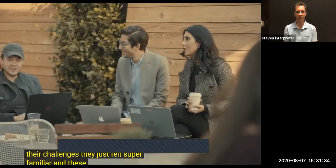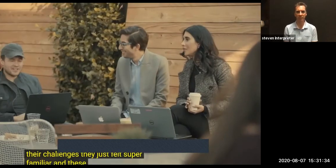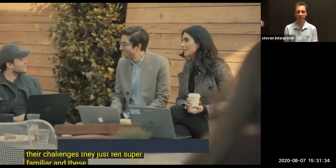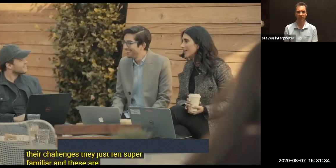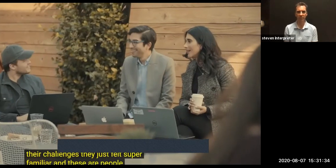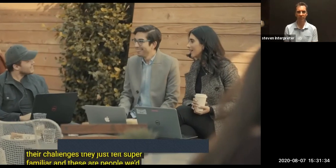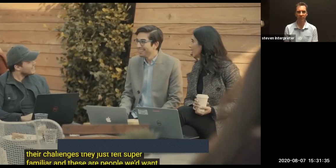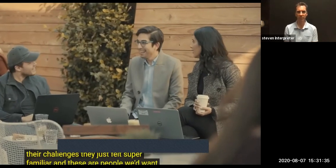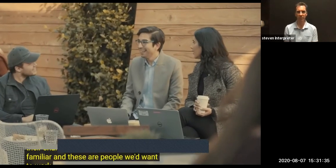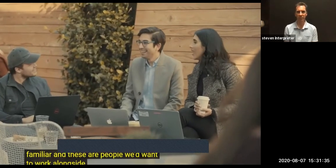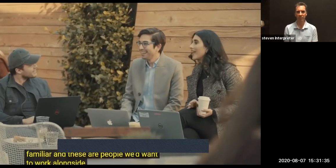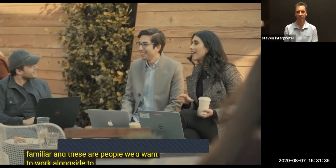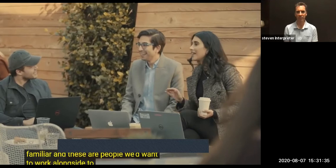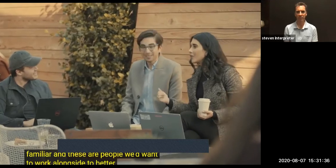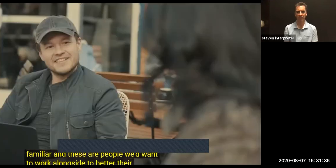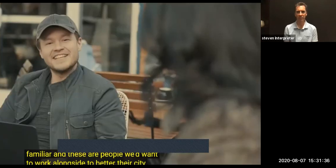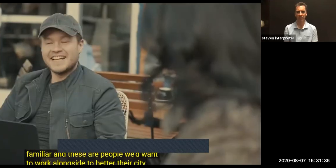And these are people we want to work alongside to better their city.